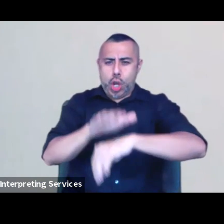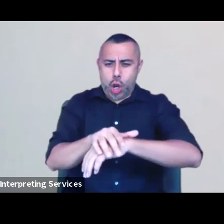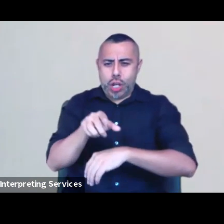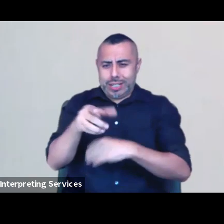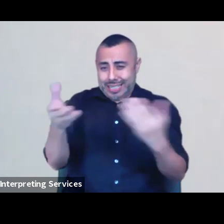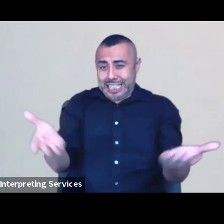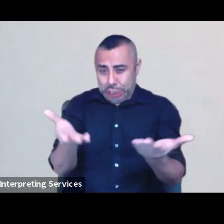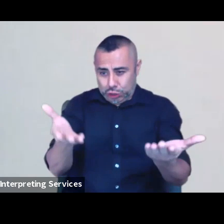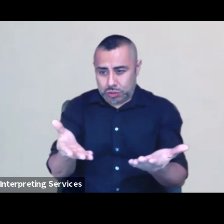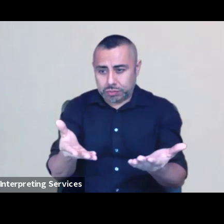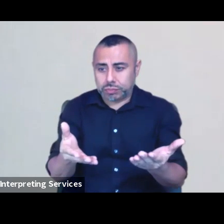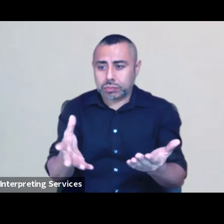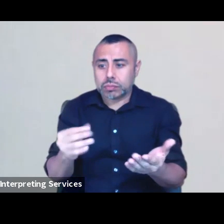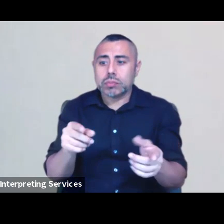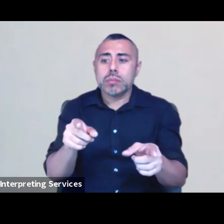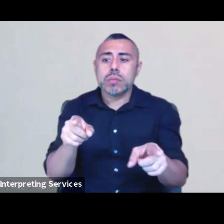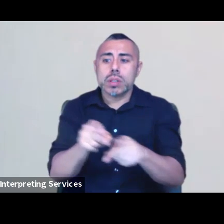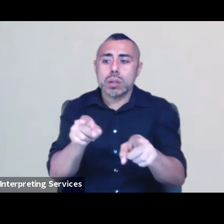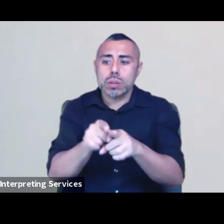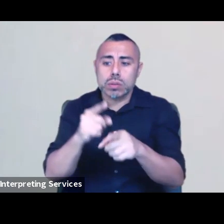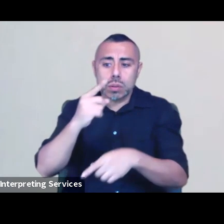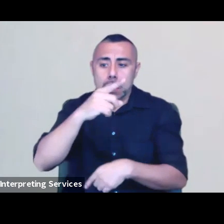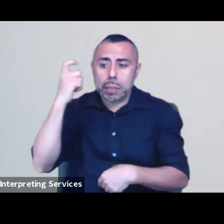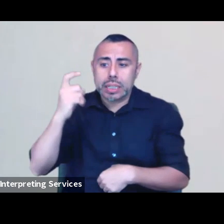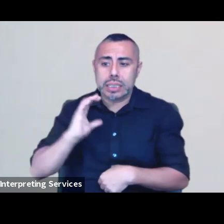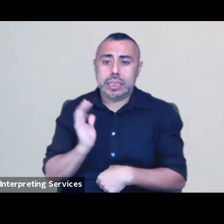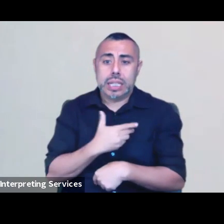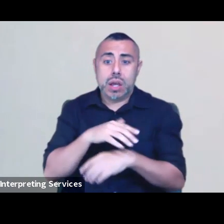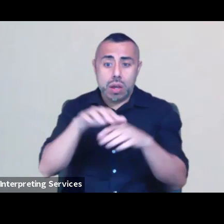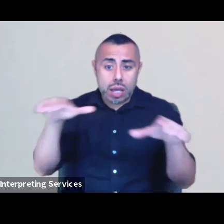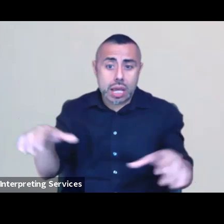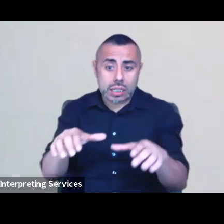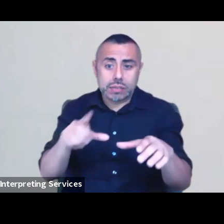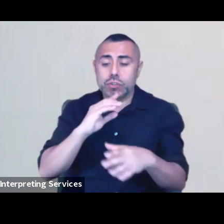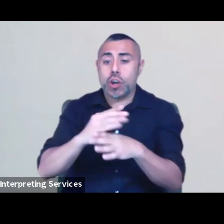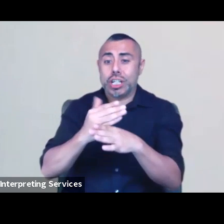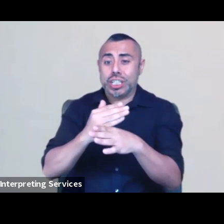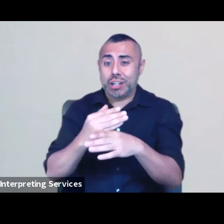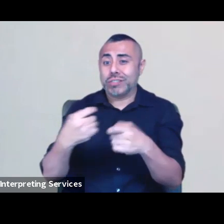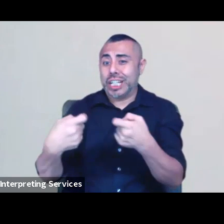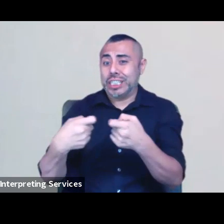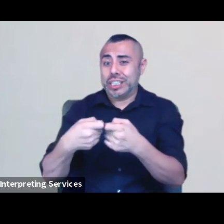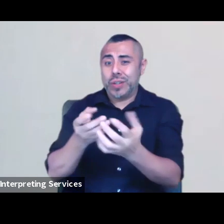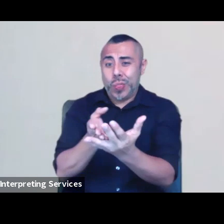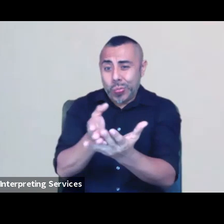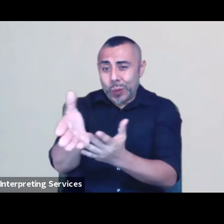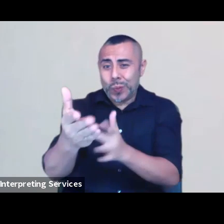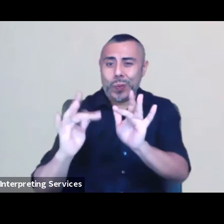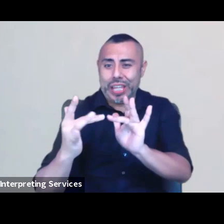So, and since our activities are shared digitally to the internet, let's also take a moment to consider the legacy